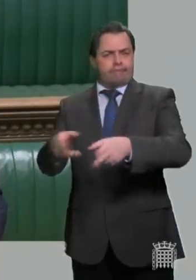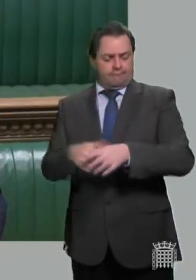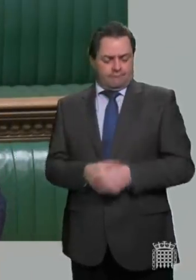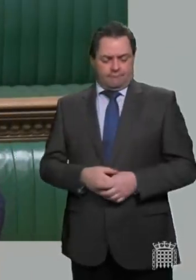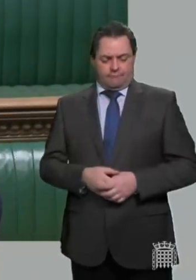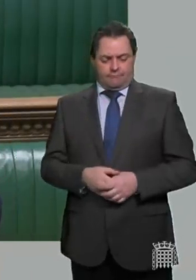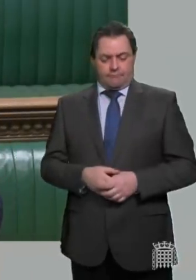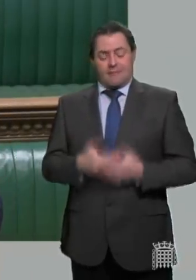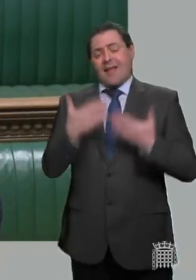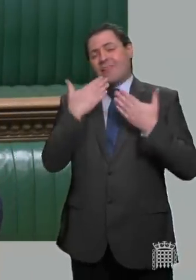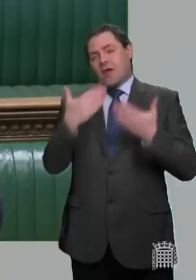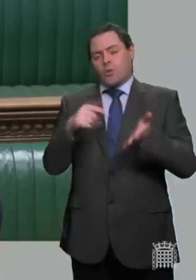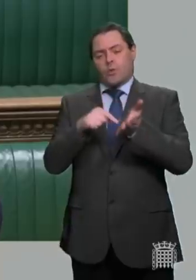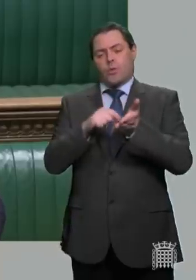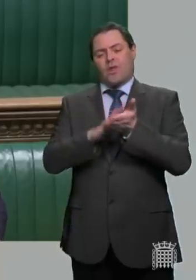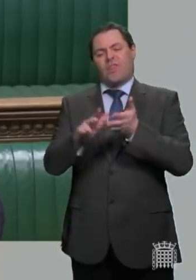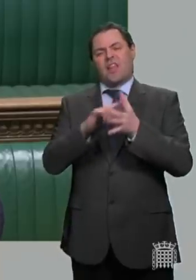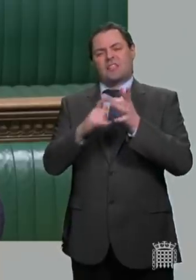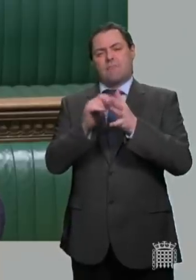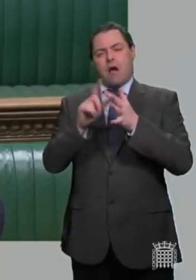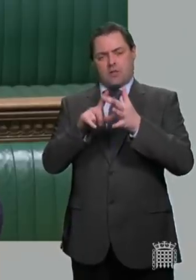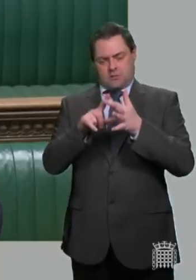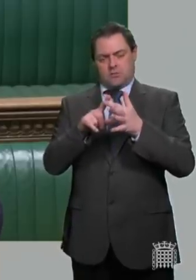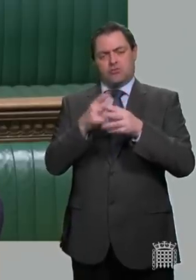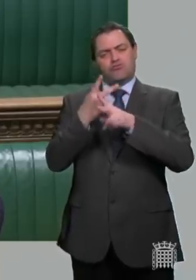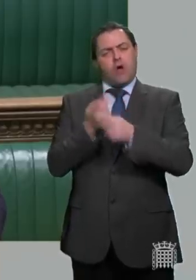Thalidomide Trust and my hon. Friend the Member for North Dorset (Simon Hoare) for